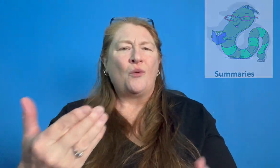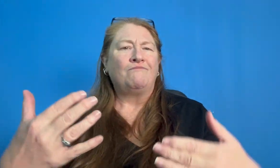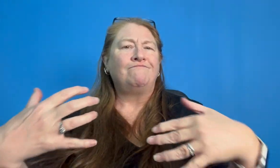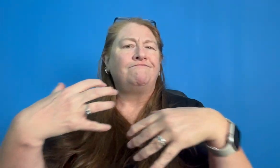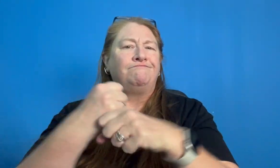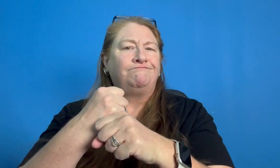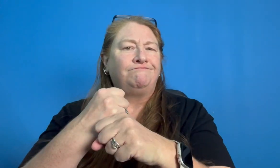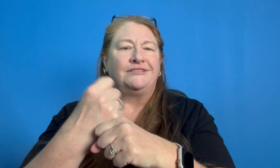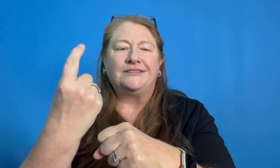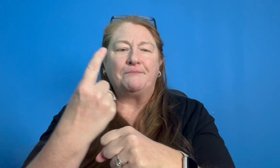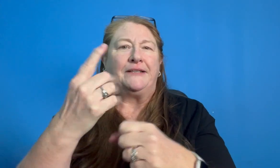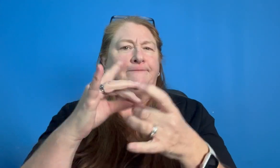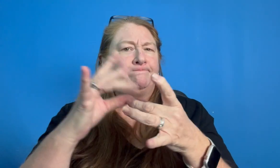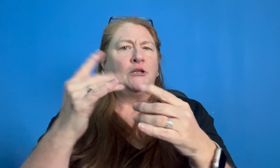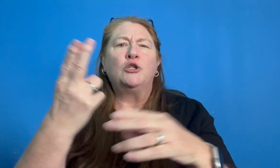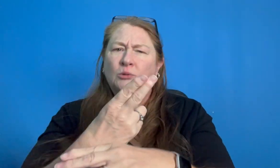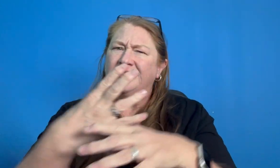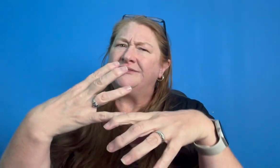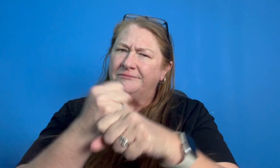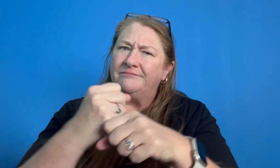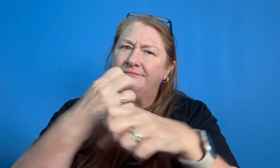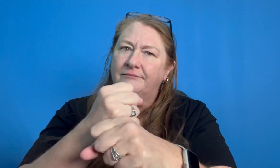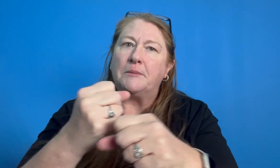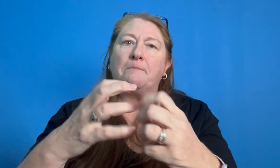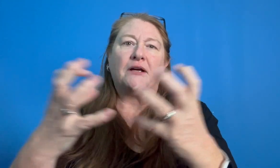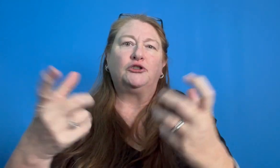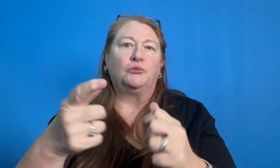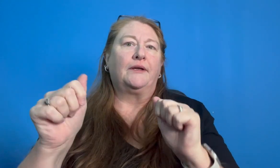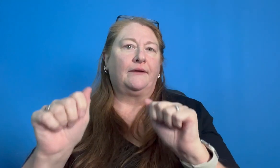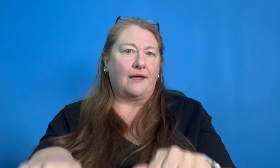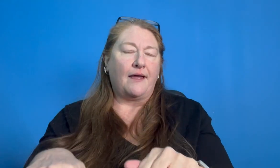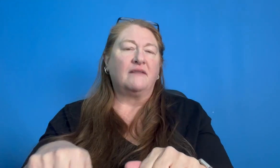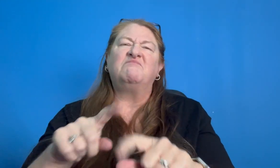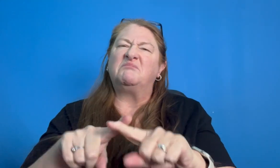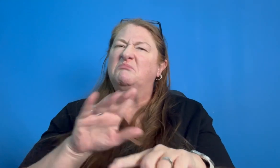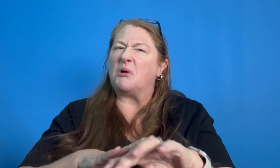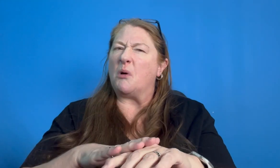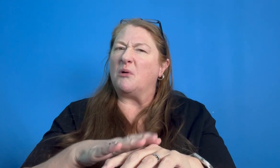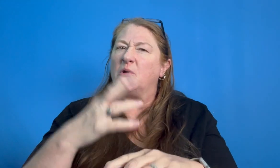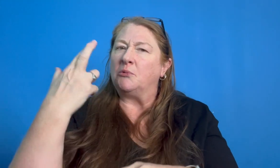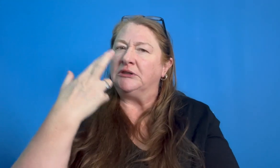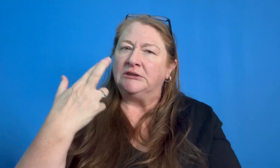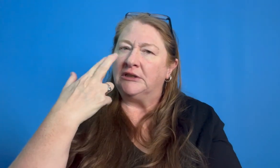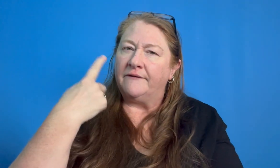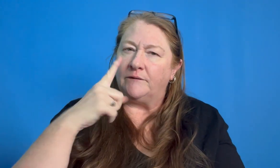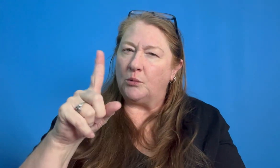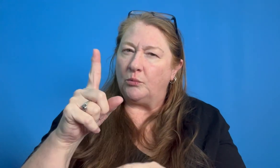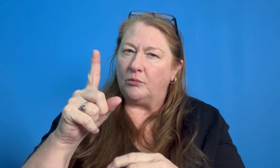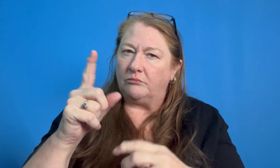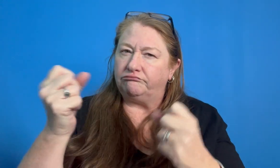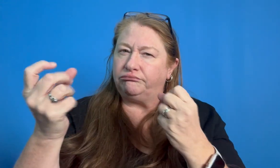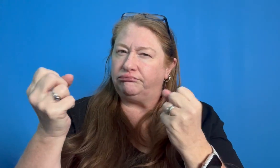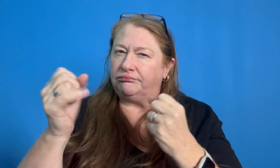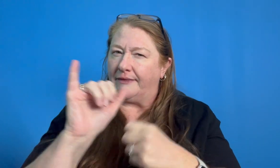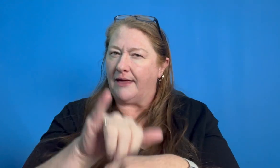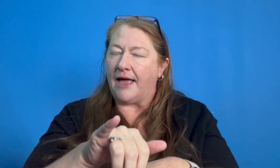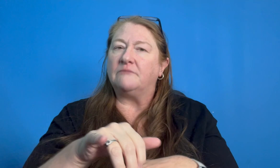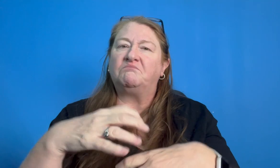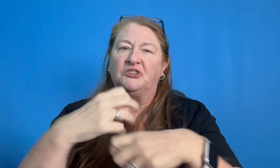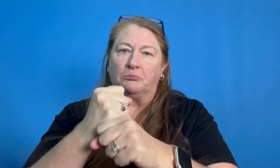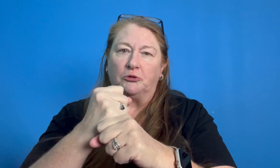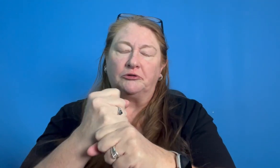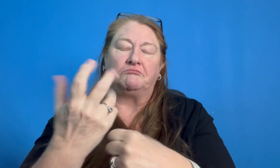Use summarizes - summarize information.